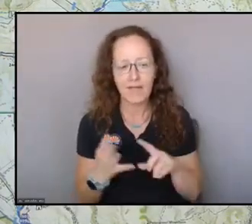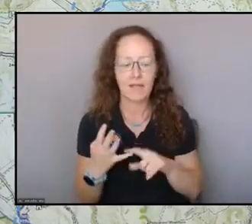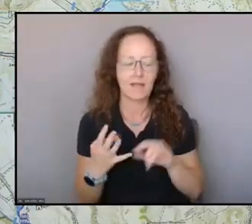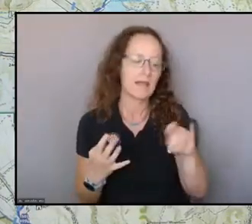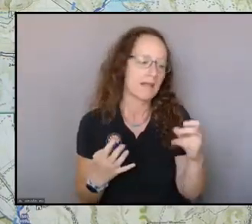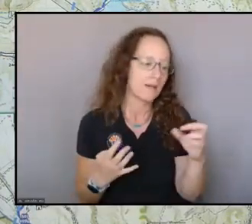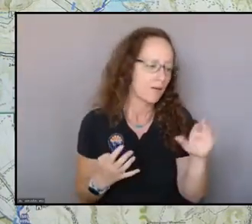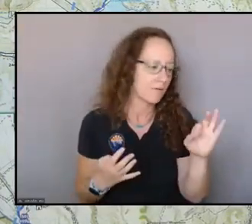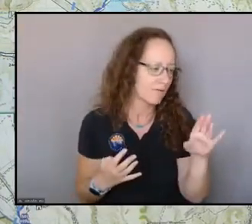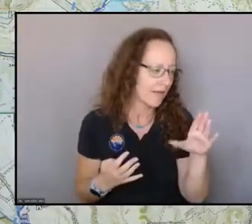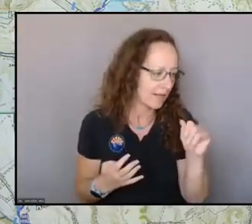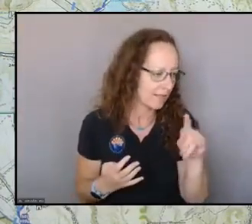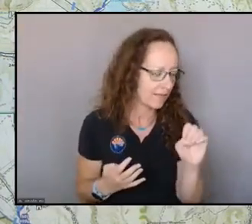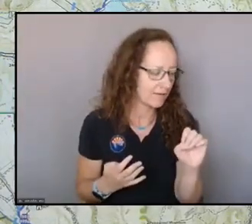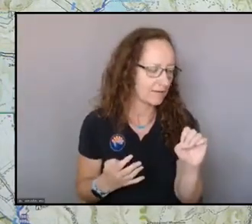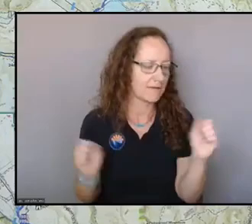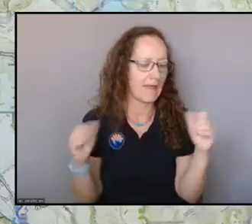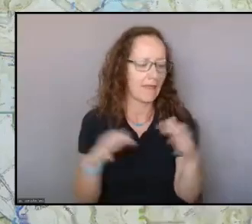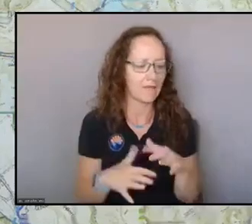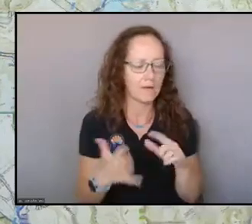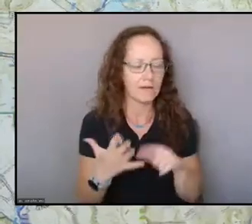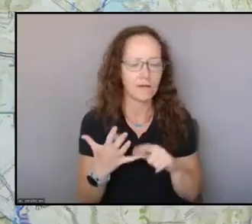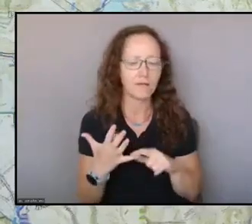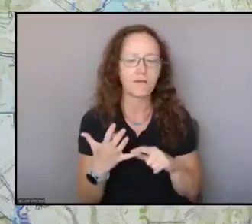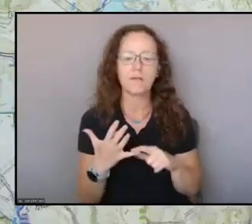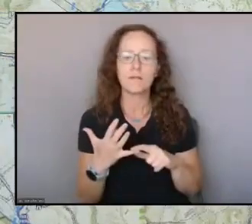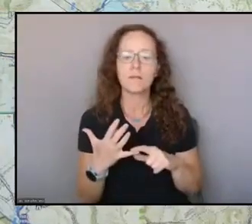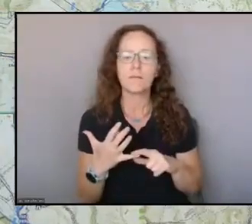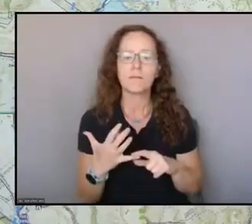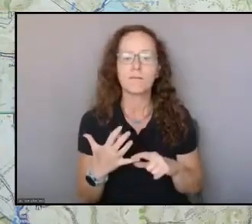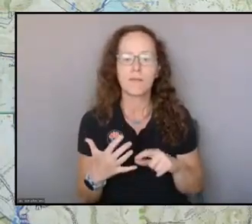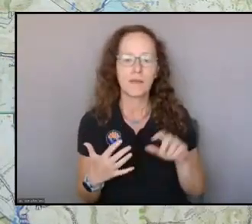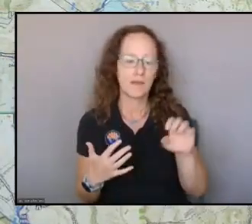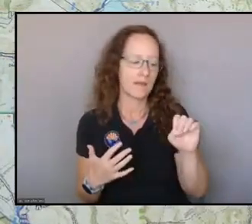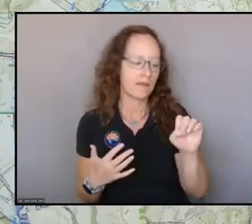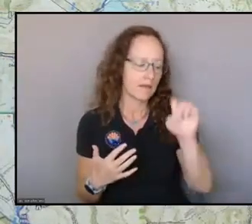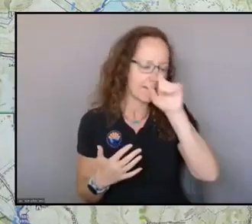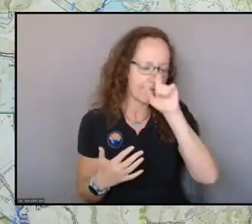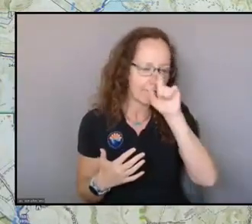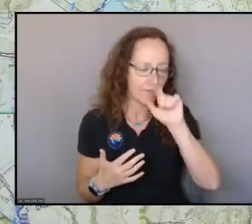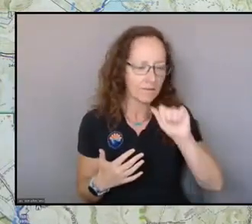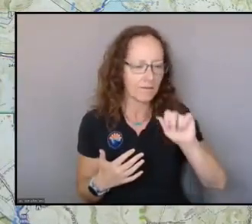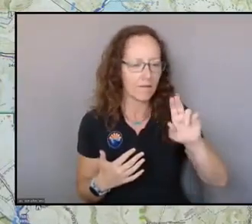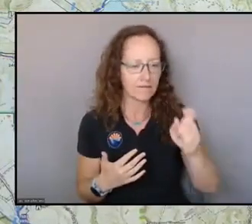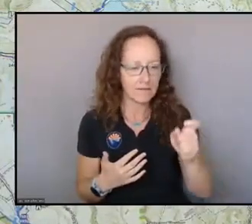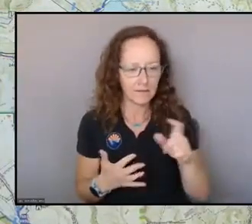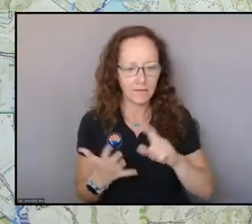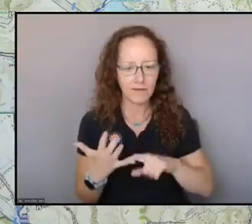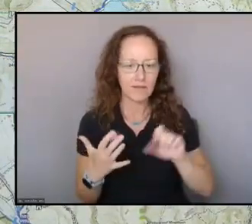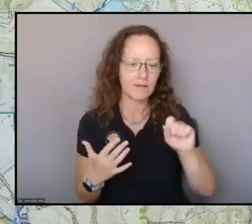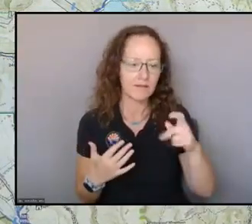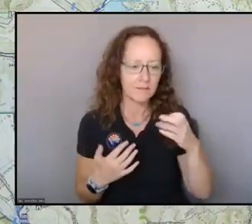OF TAOS, MONTE'S CHOW CARD, FARMHOUSE CAFE, MONDO